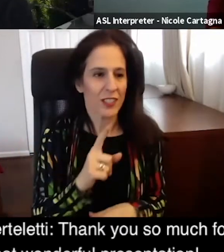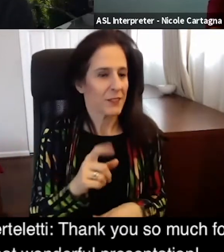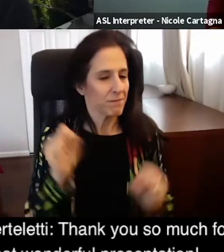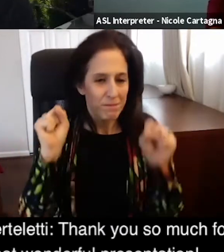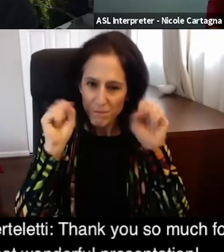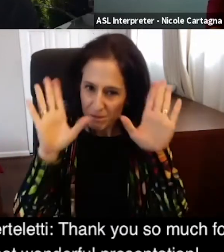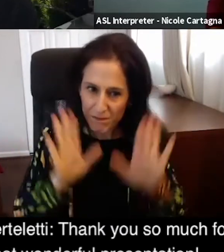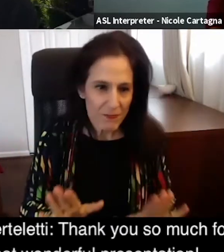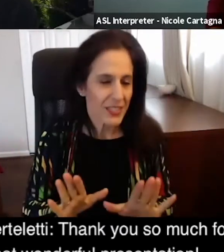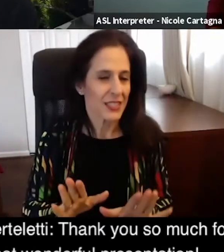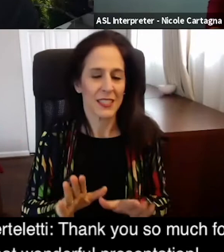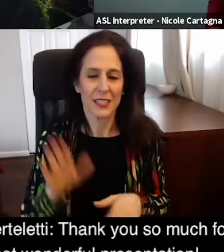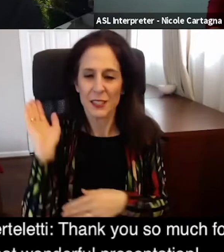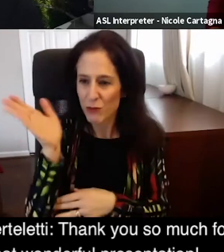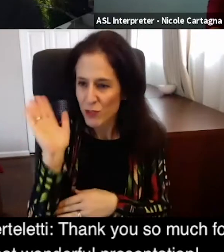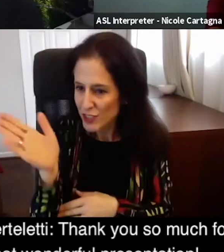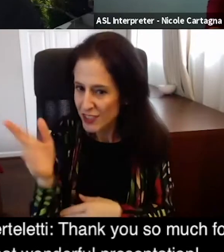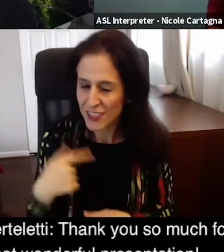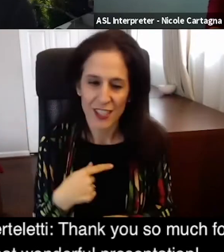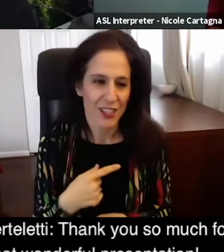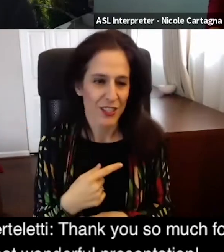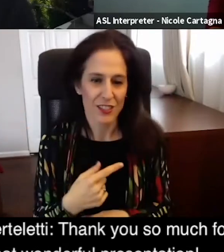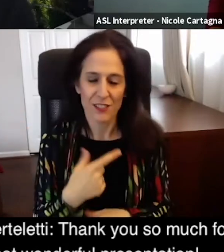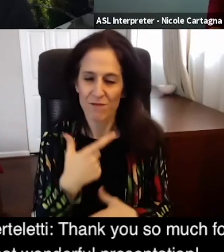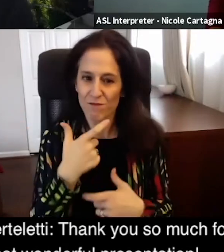thank you so much for that wonderful wonderful presentation